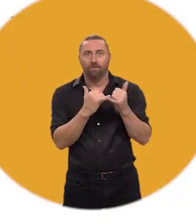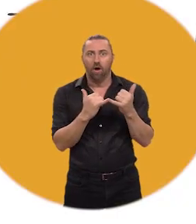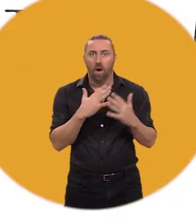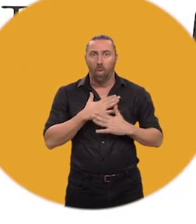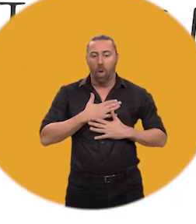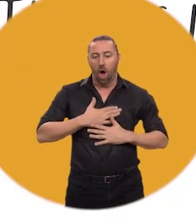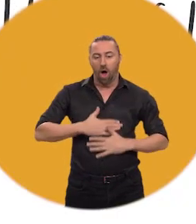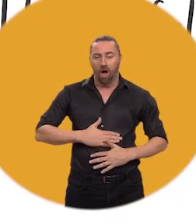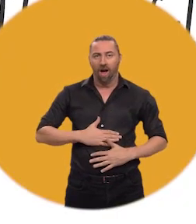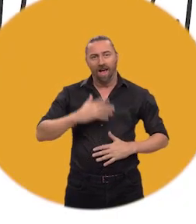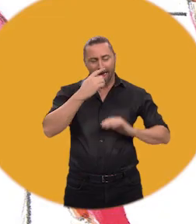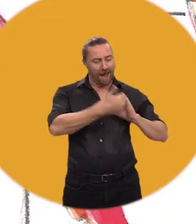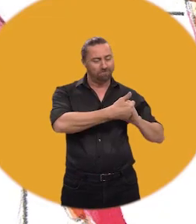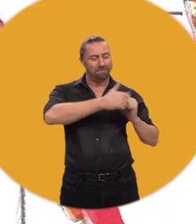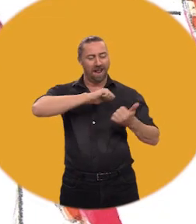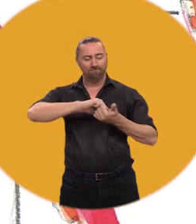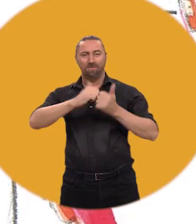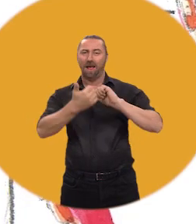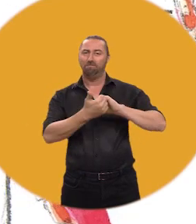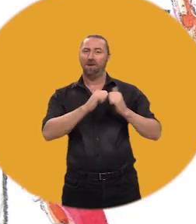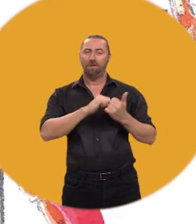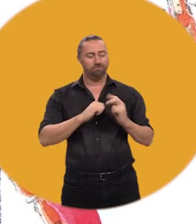We could keep each other company, the octopus and me.